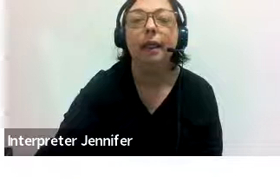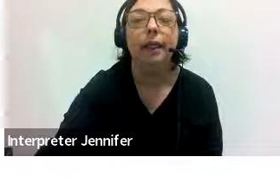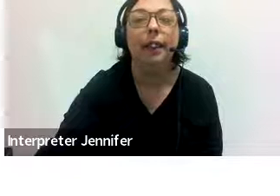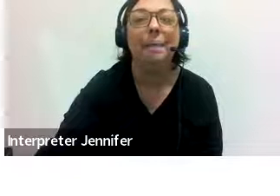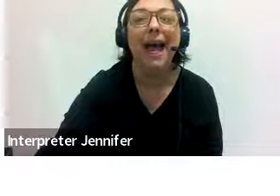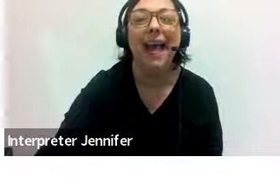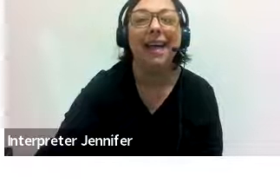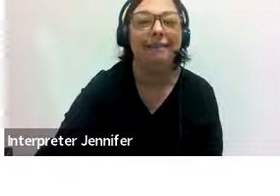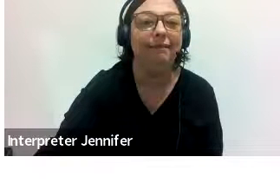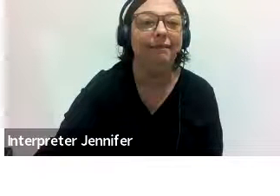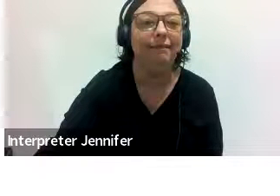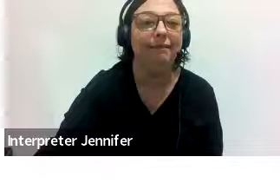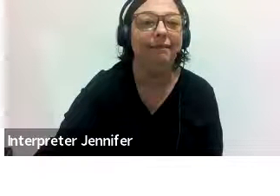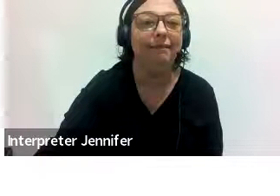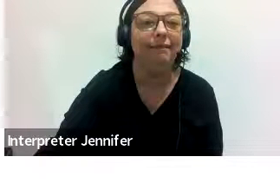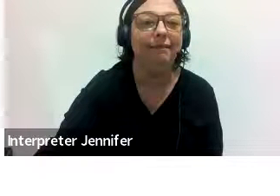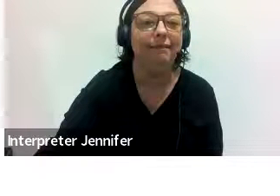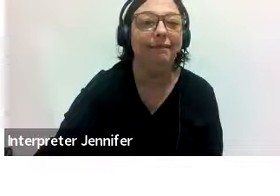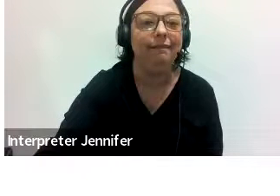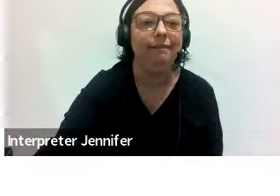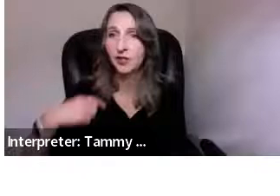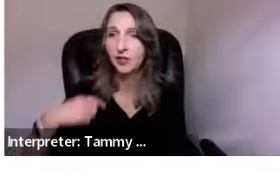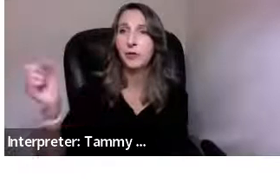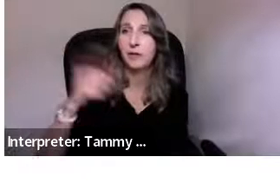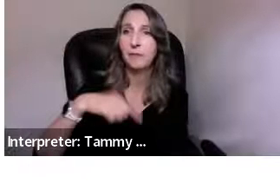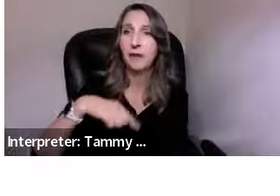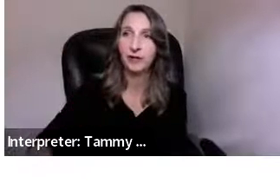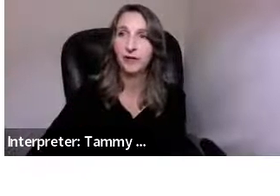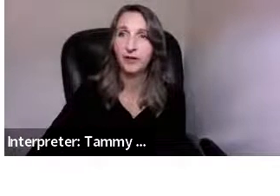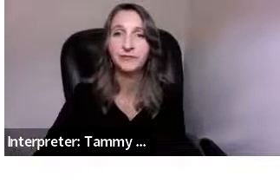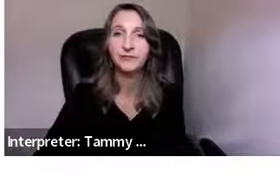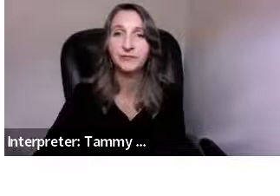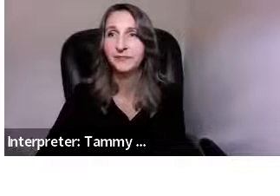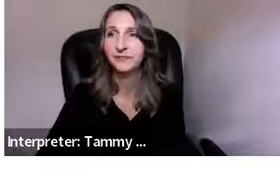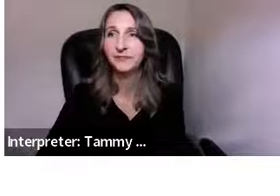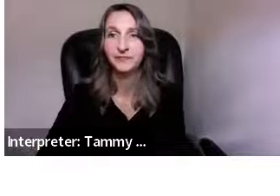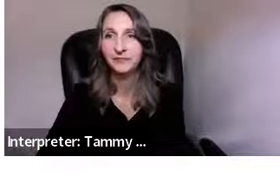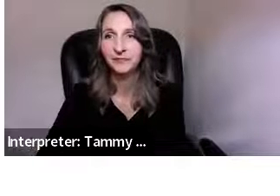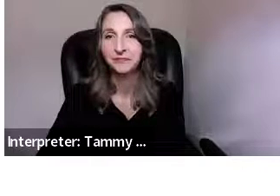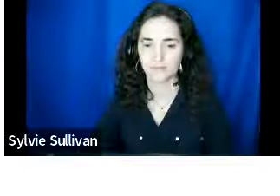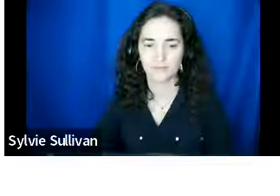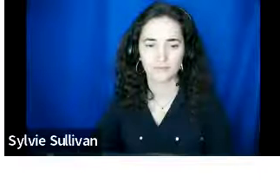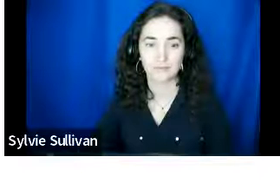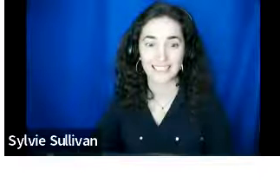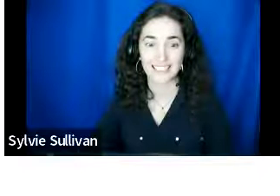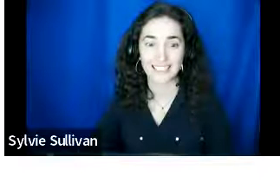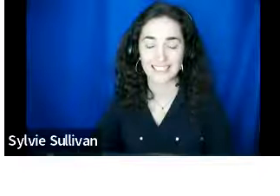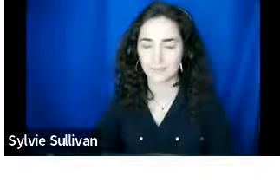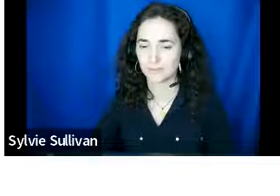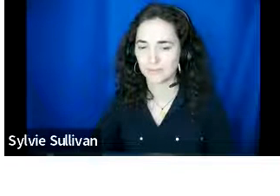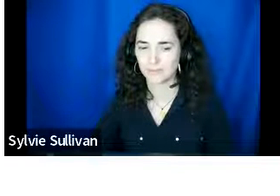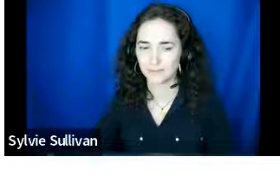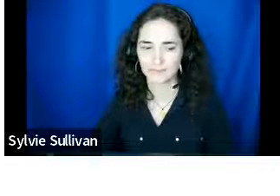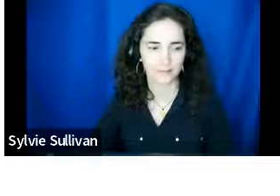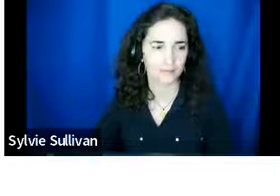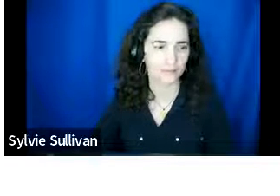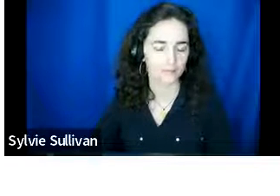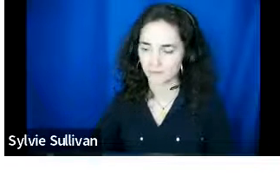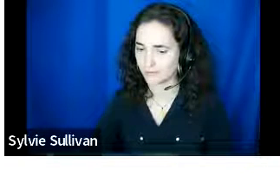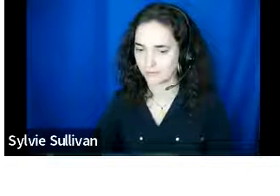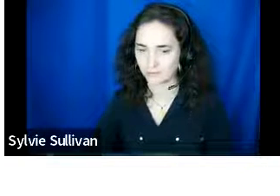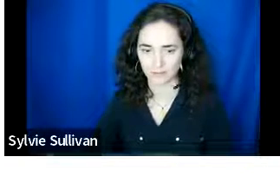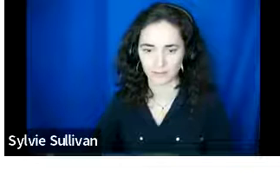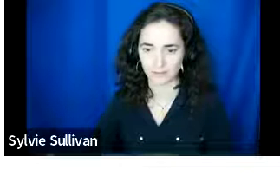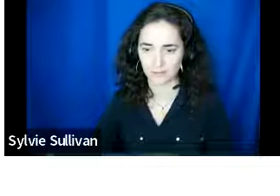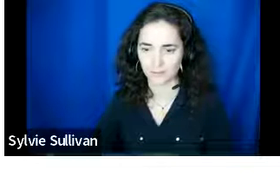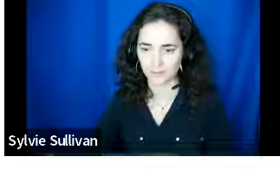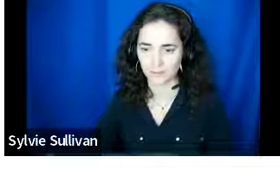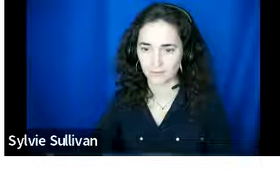Got it. Wow! and I'll start when we come back, Jennifer.